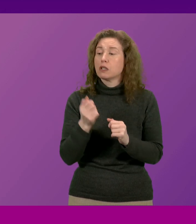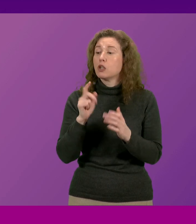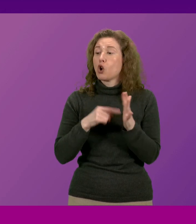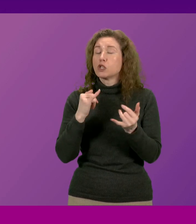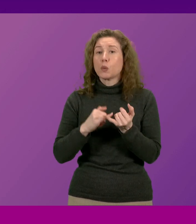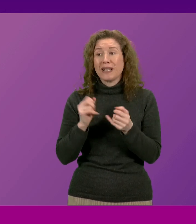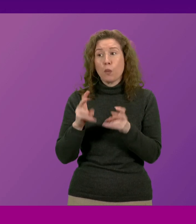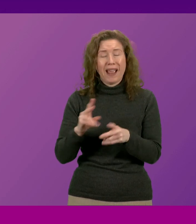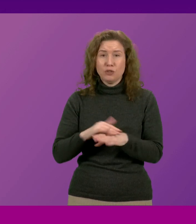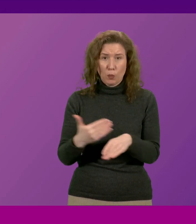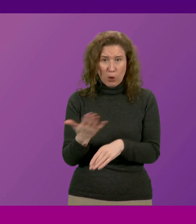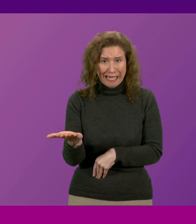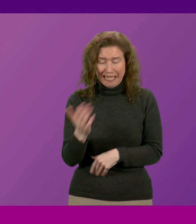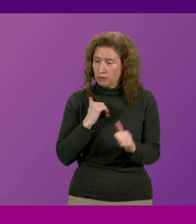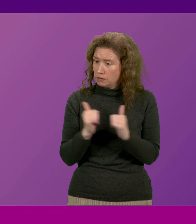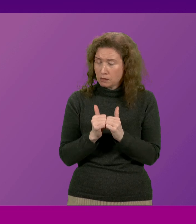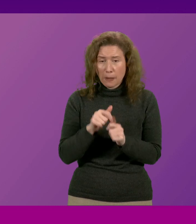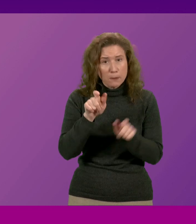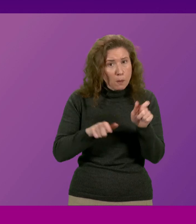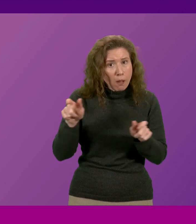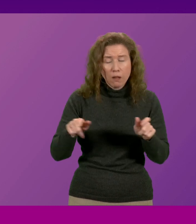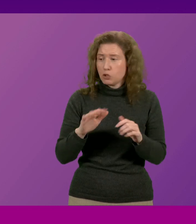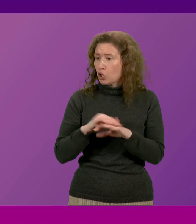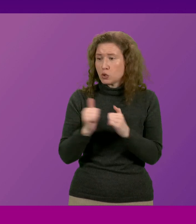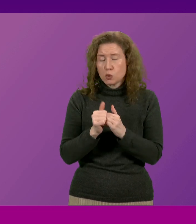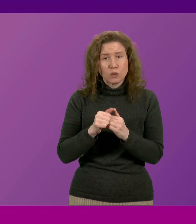way is not working for pupils, it is not working for teachers and it is not